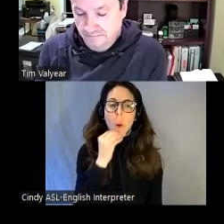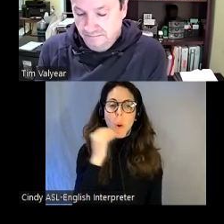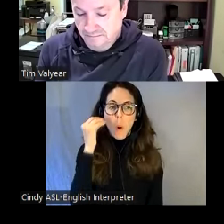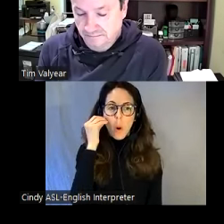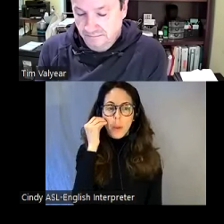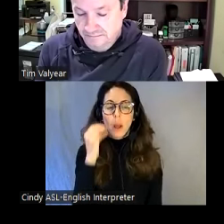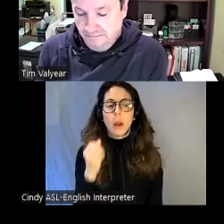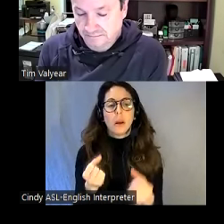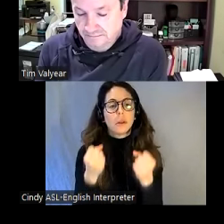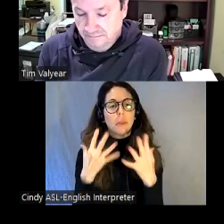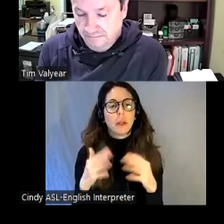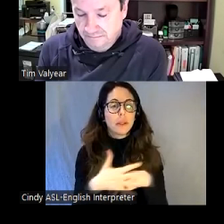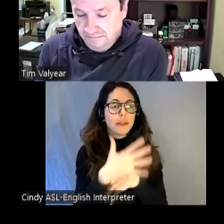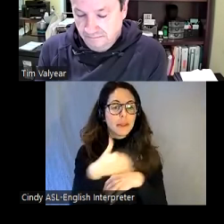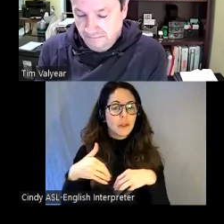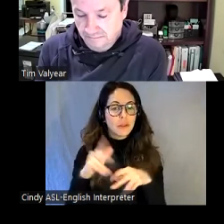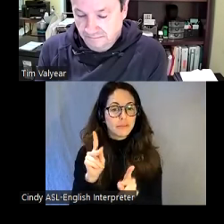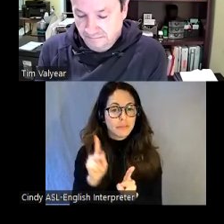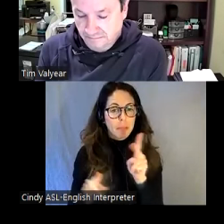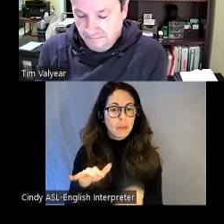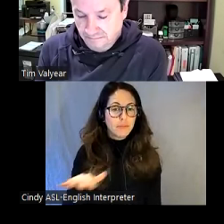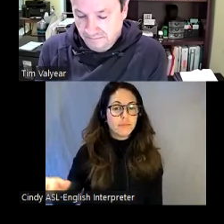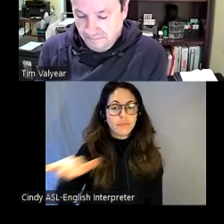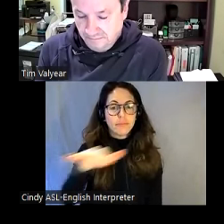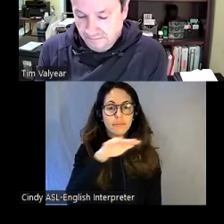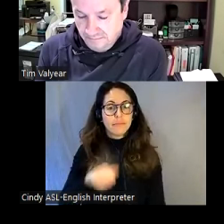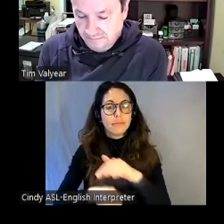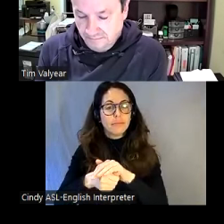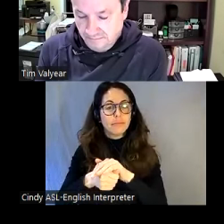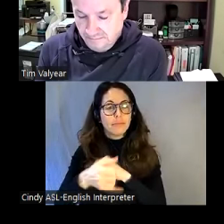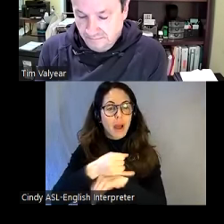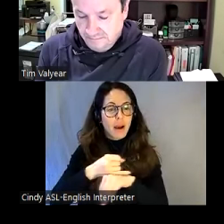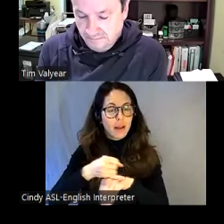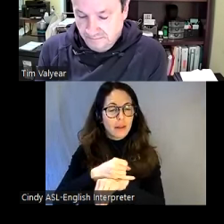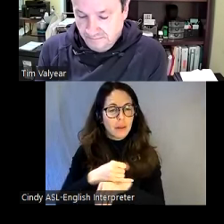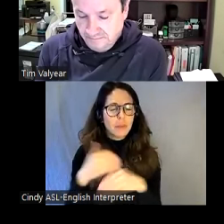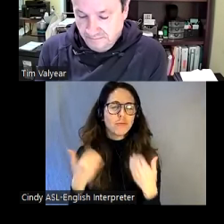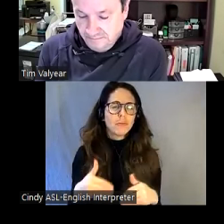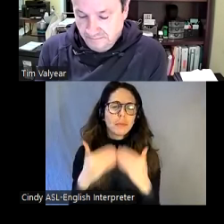also covered by the Upper Canada Treaties. Today, the